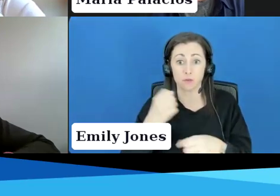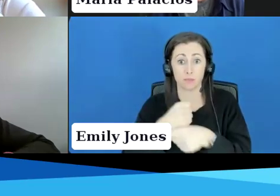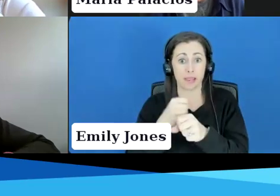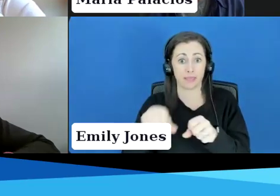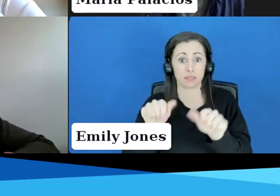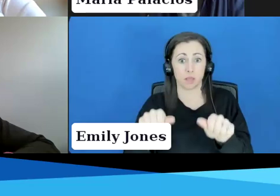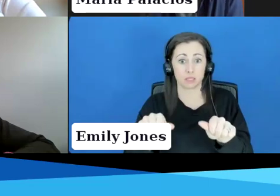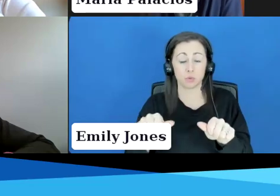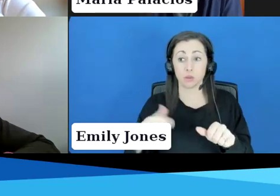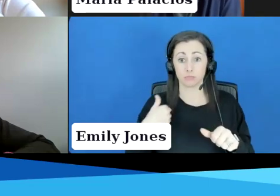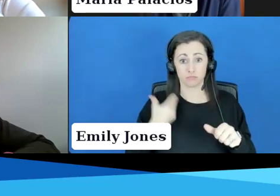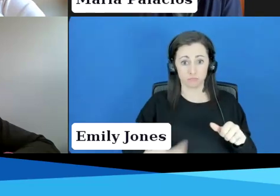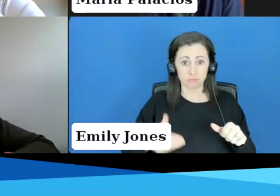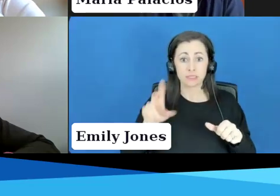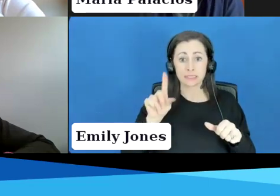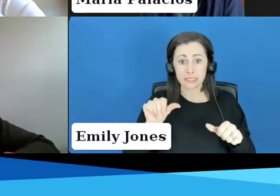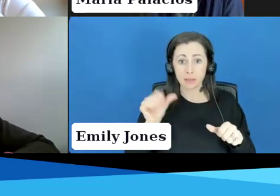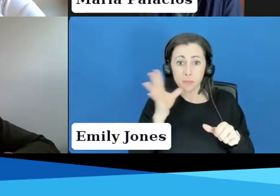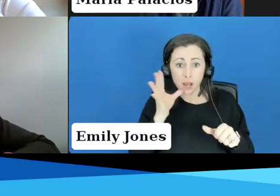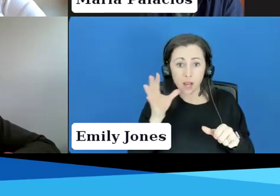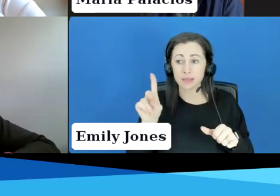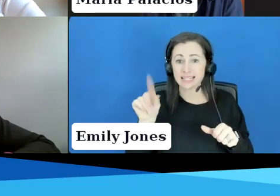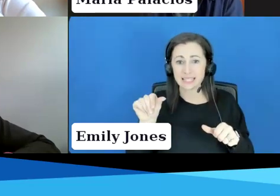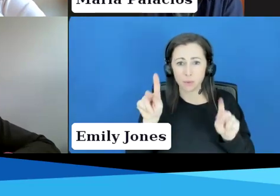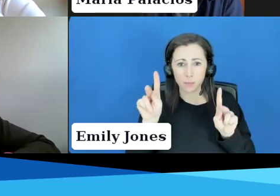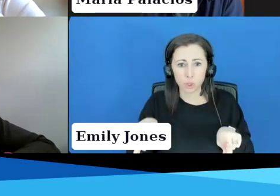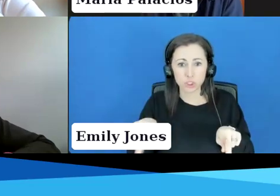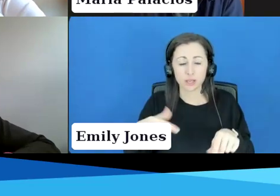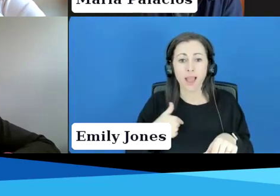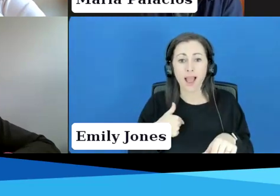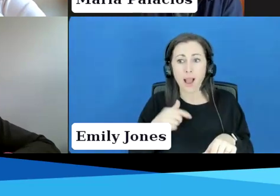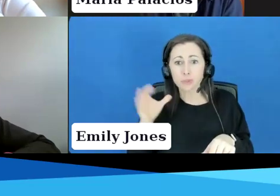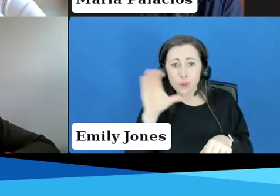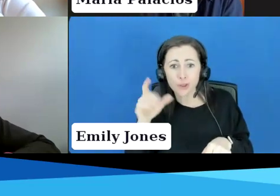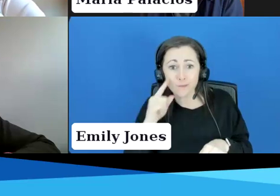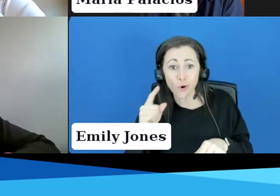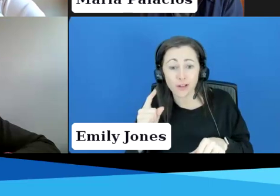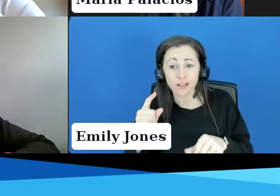I kept looking for the little heart and like button that we usually have the ability to say,